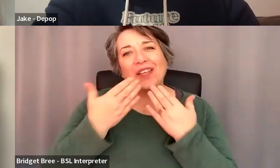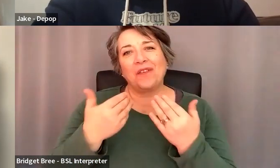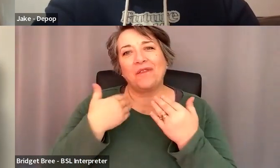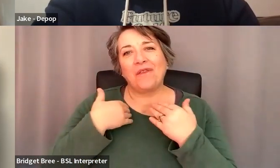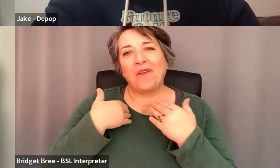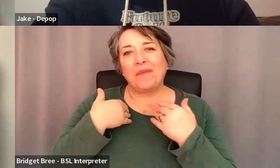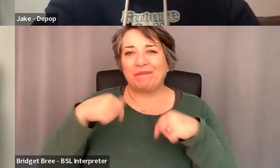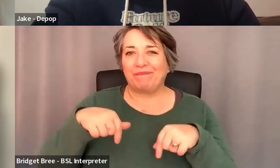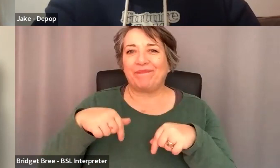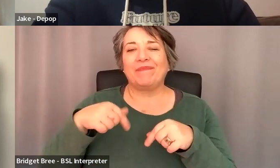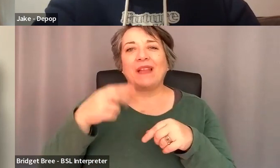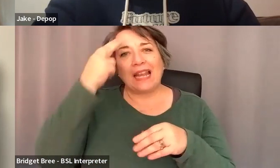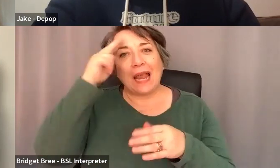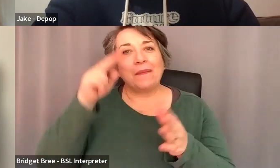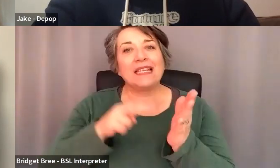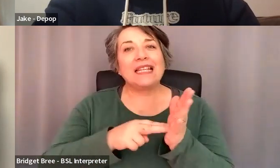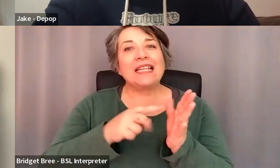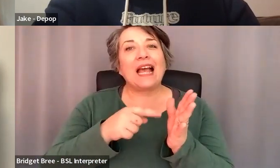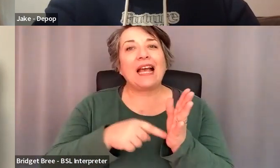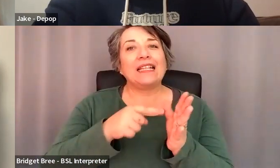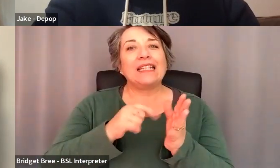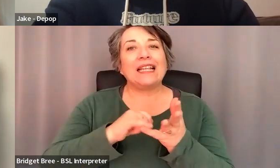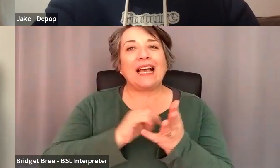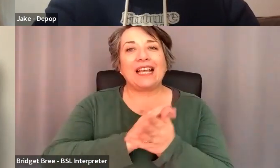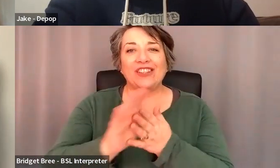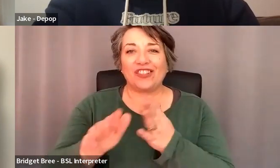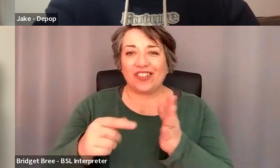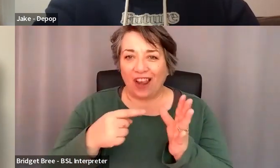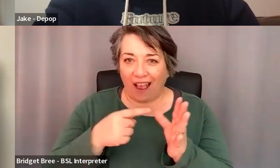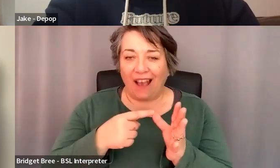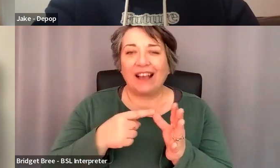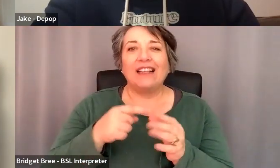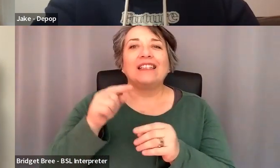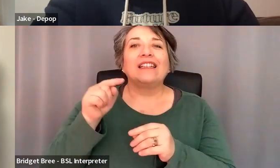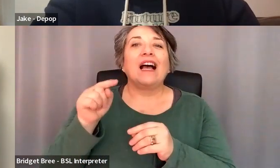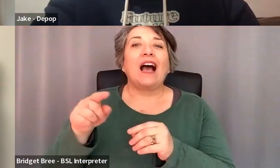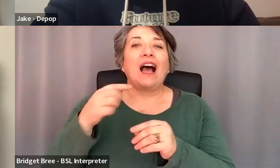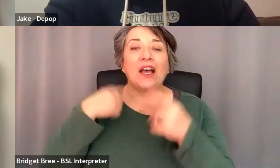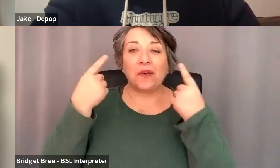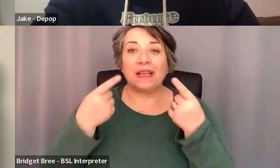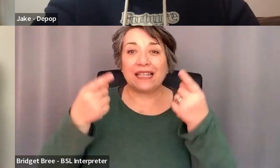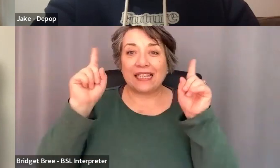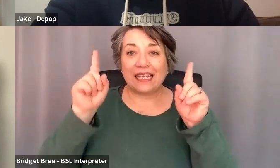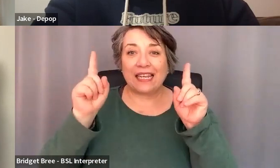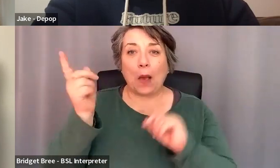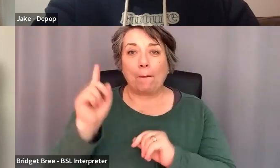Hi, everyone, thanks for having me also. My pronouns are she her and I'm a senior people partner here at D-OP. I'm Natasha, my pronounce are she, her, I'm a senior people partner here at Depop.